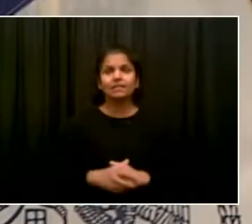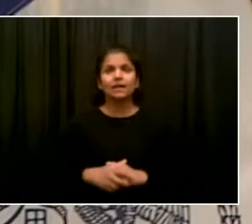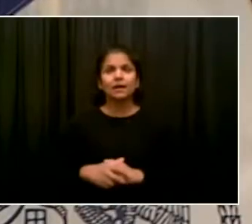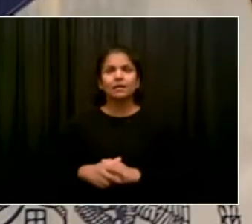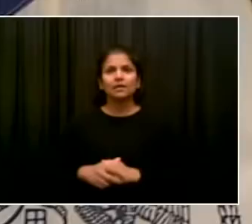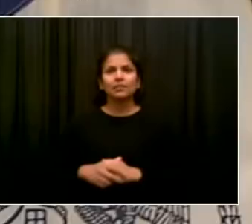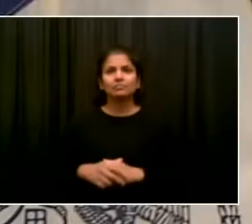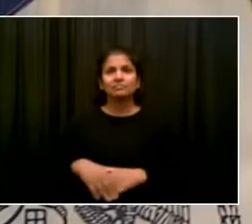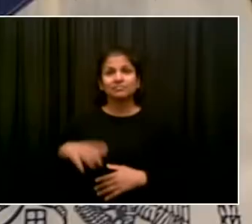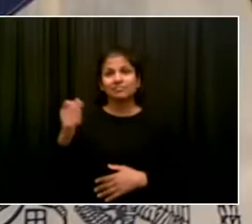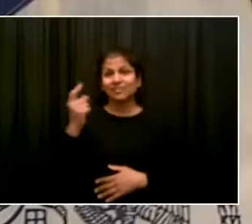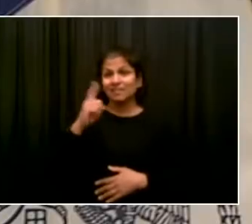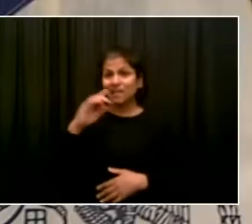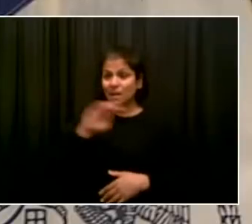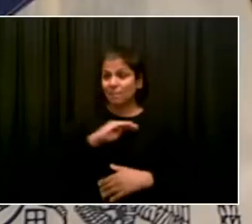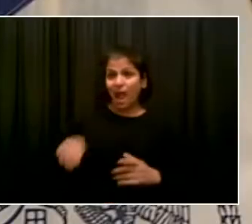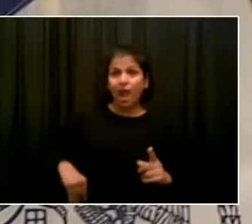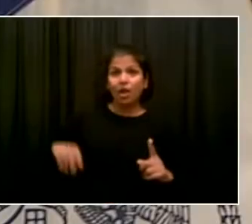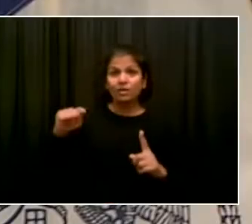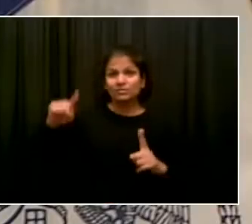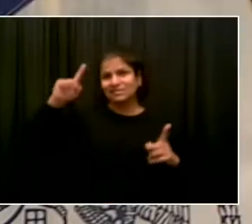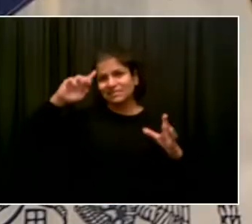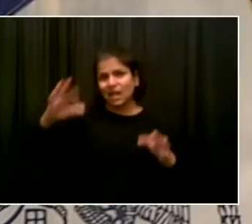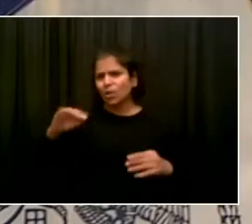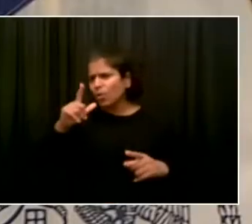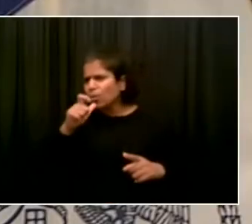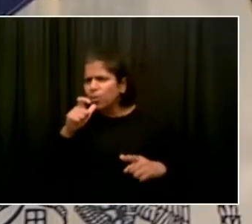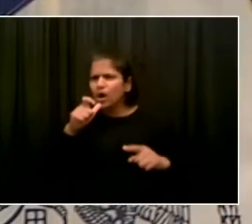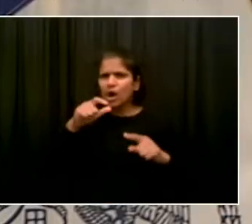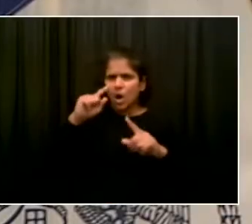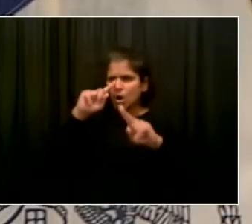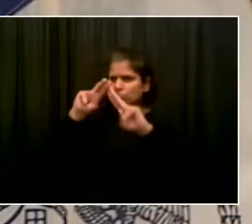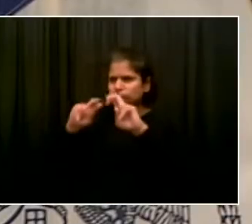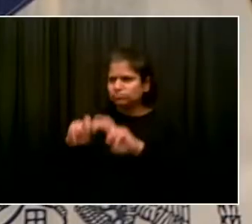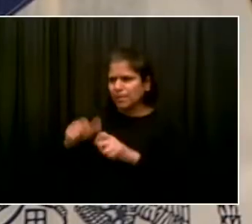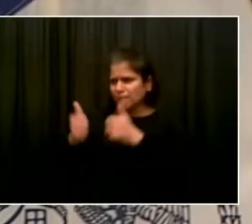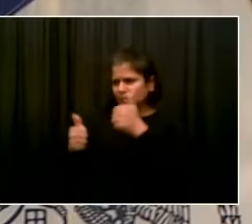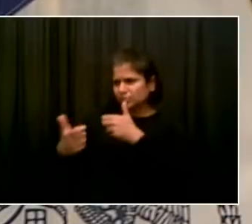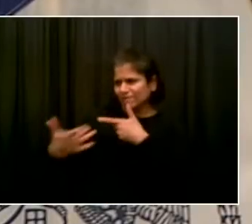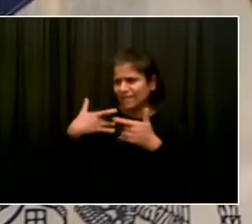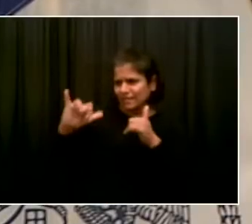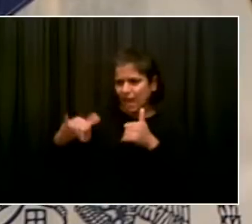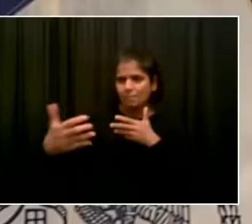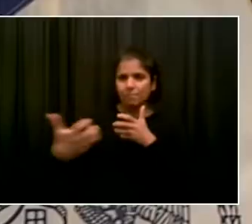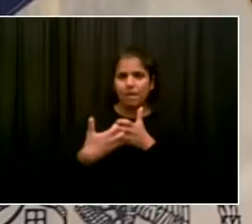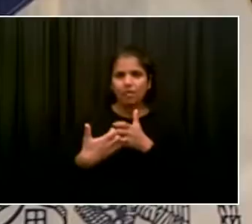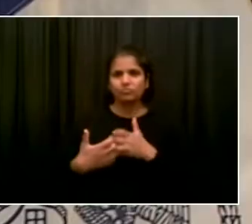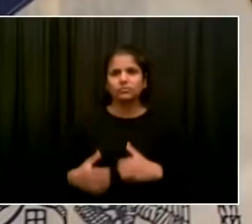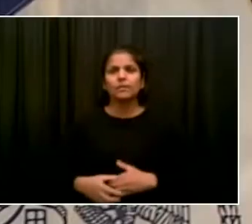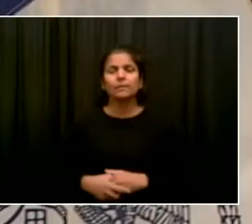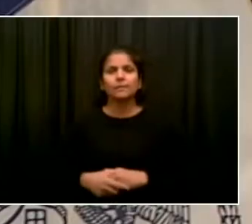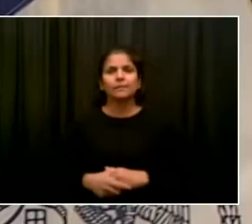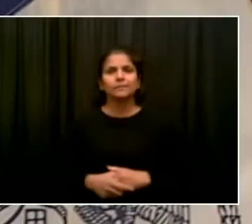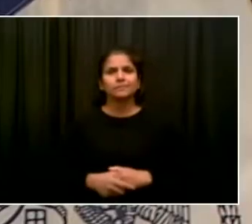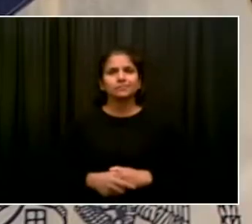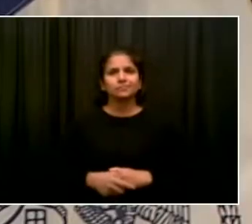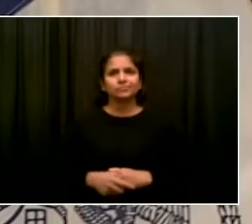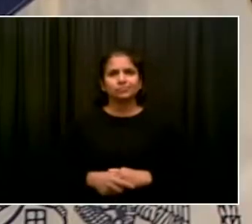THE MOMENT THEY ARE IN HAS TO CHOOSE SOMEONE WILL BE BEST TO ACHIEVE SPECIFIC GOALS. I HAD A